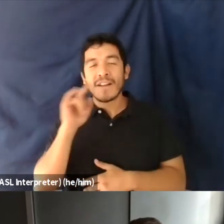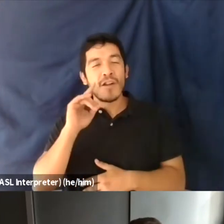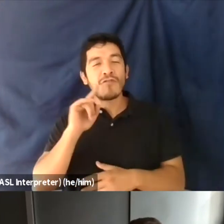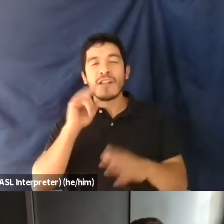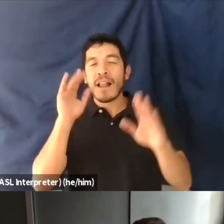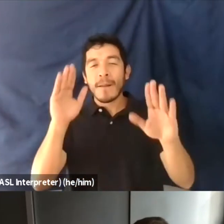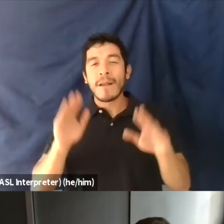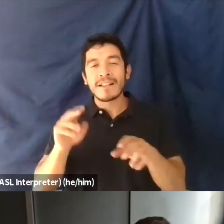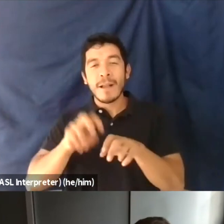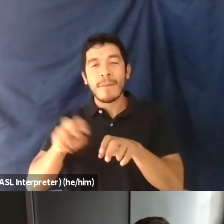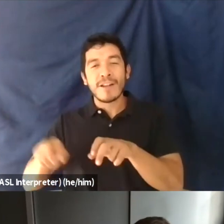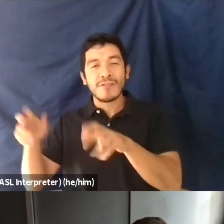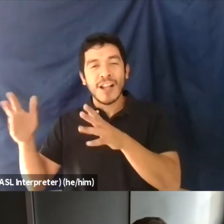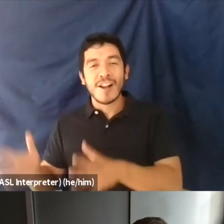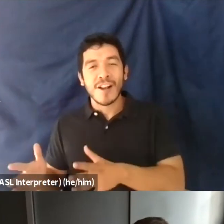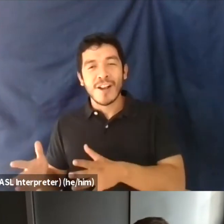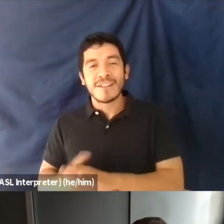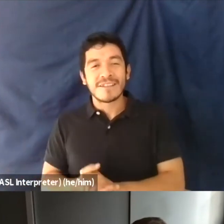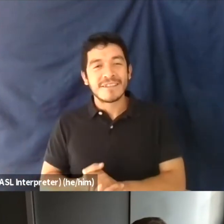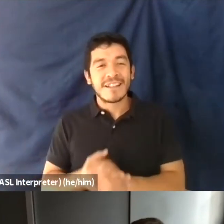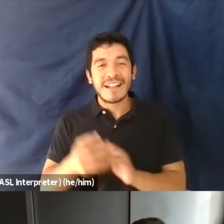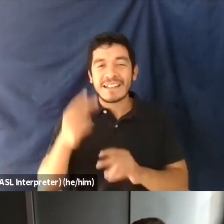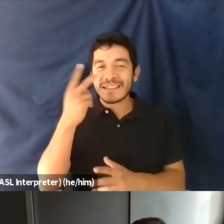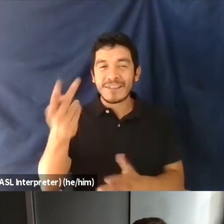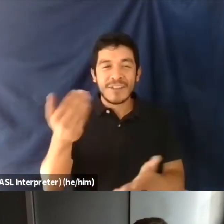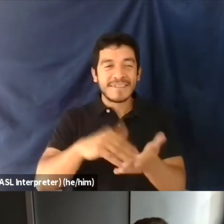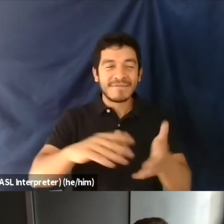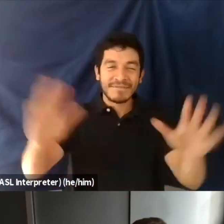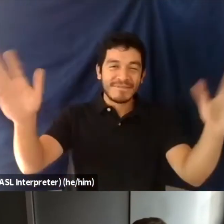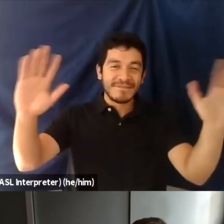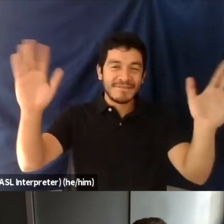(chuckles) Thank you, see you.